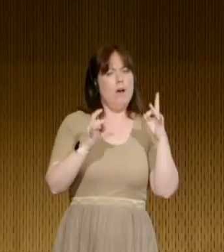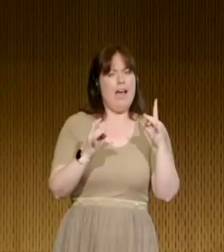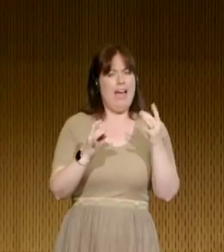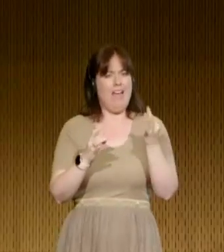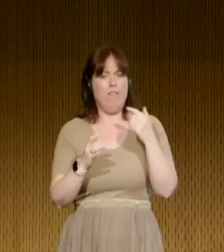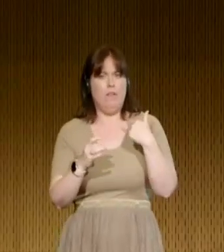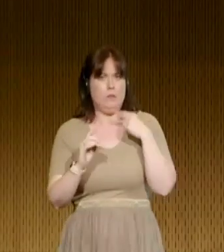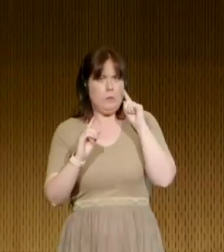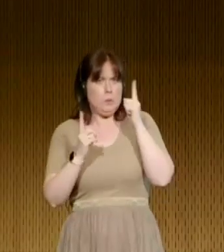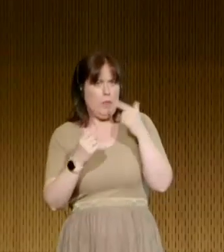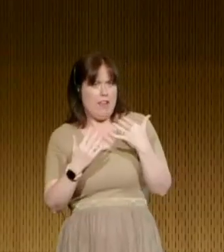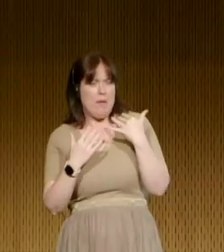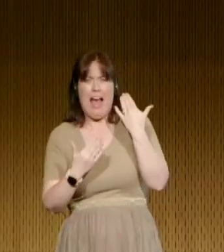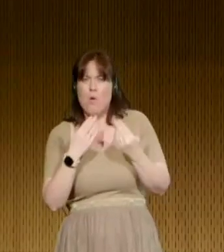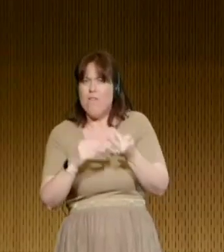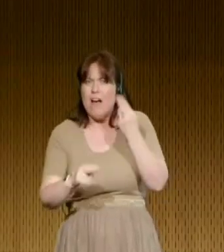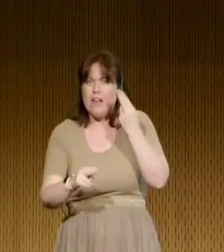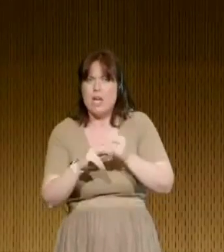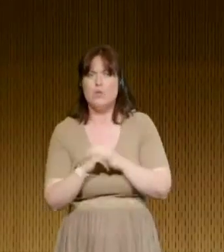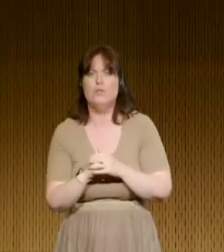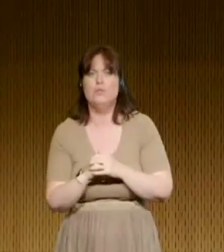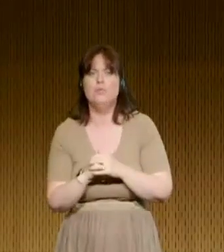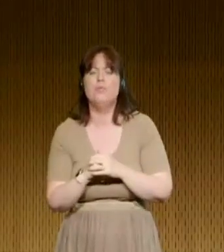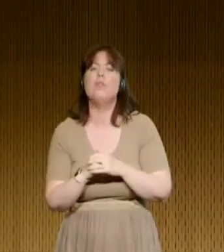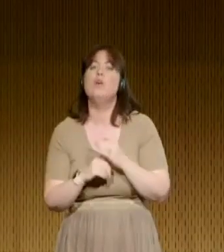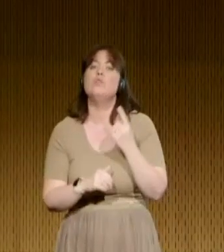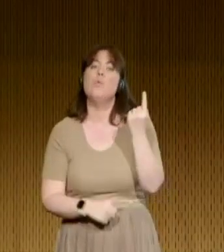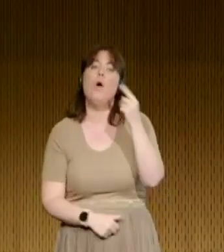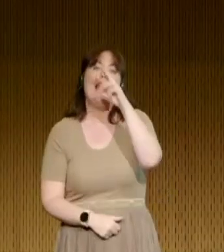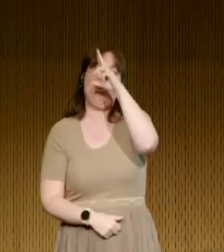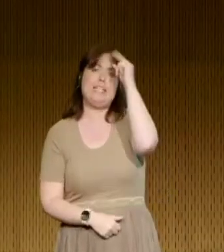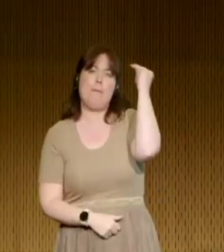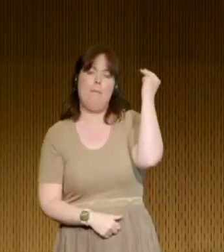that information. So just to give you a very very brief exemplar of what that means. So you have to